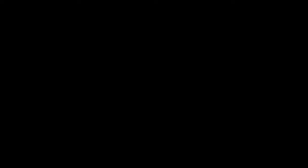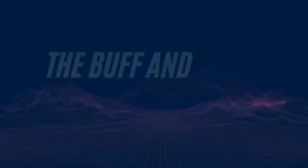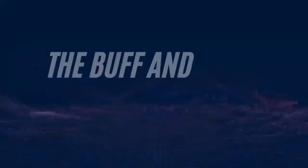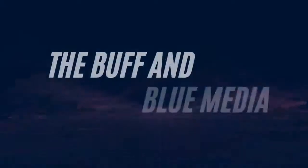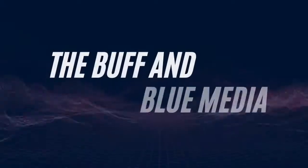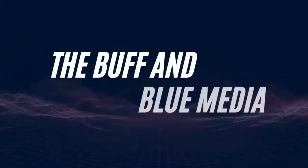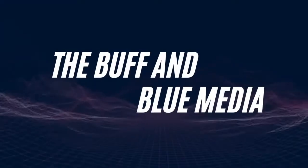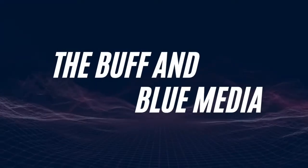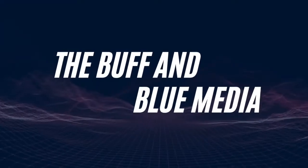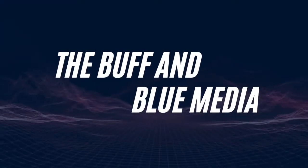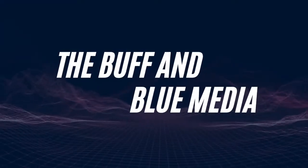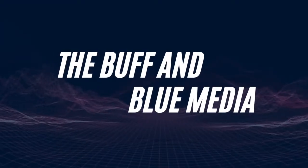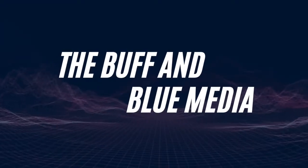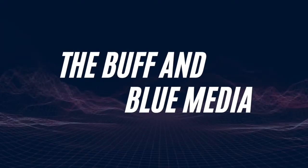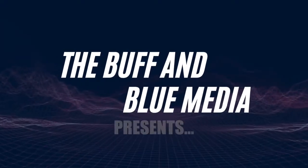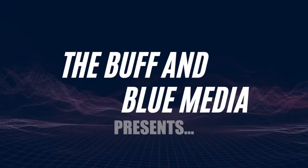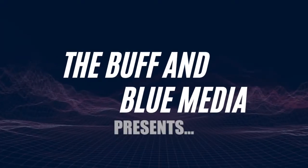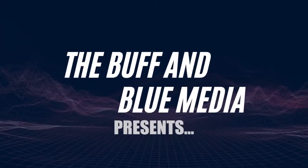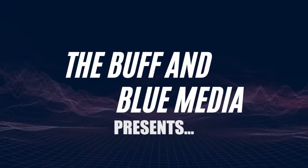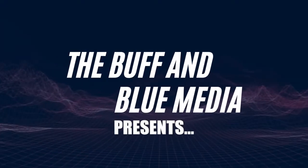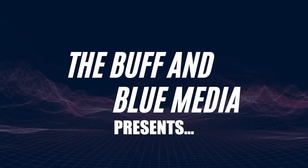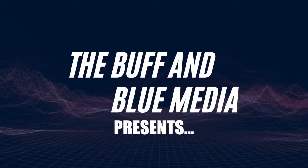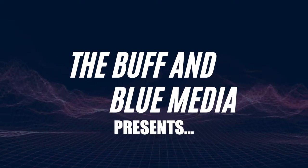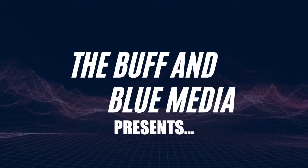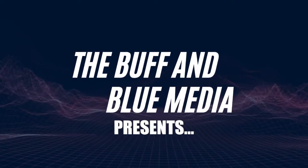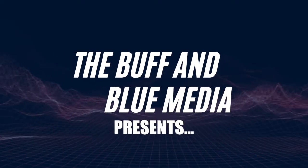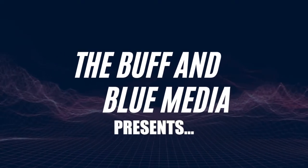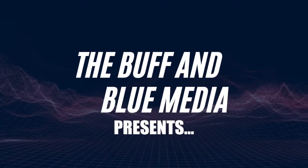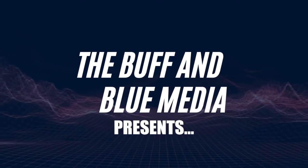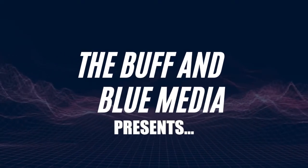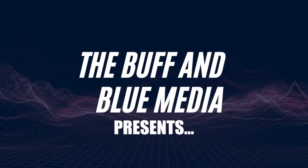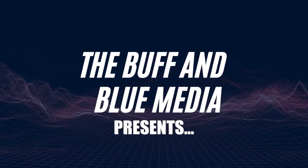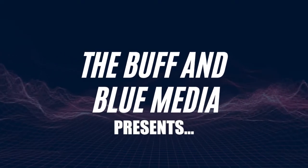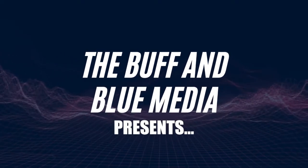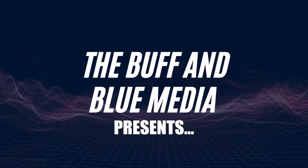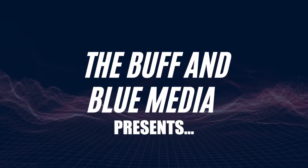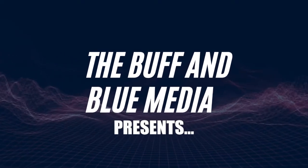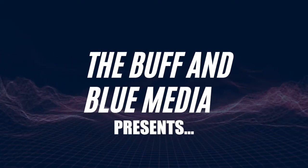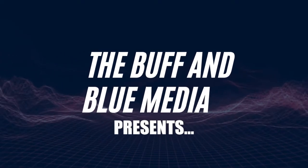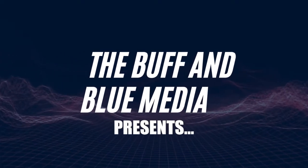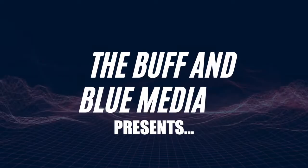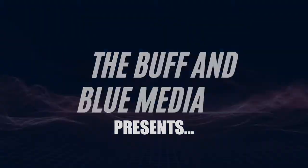The Buff and Blue Media presents...